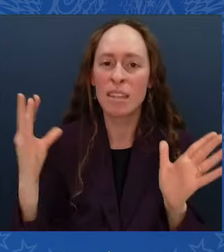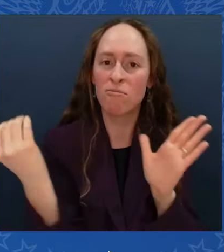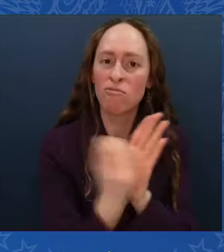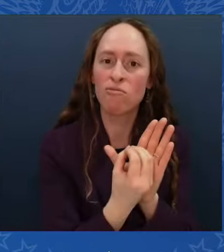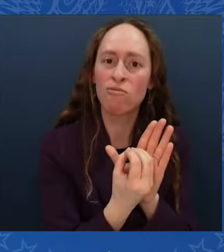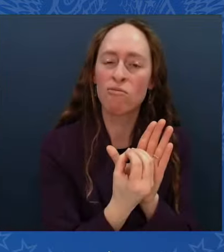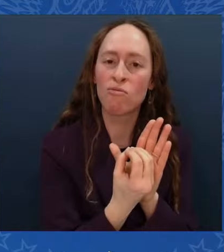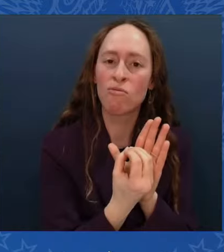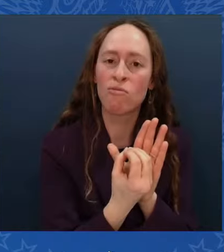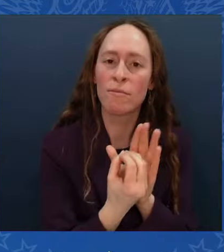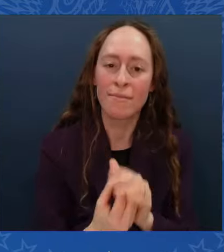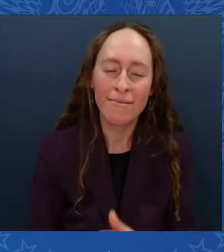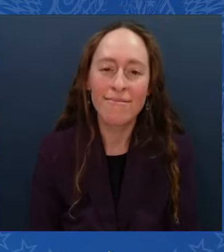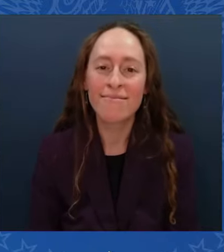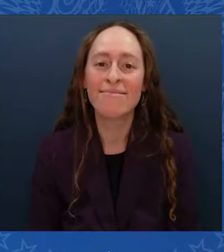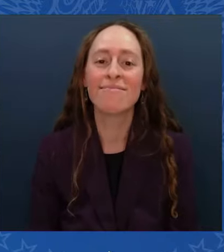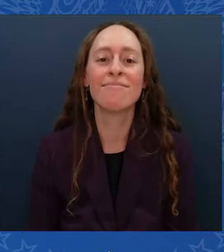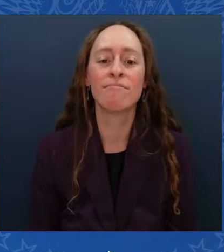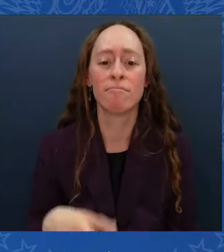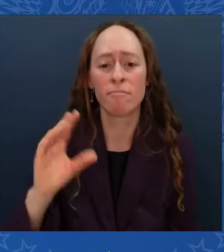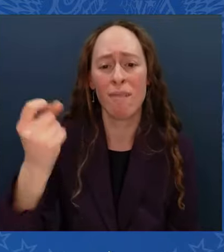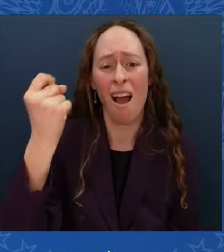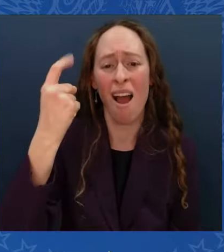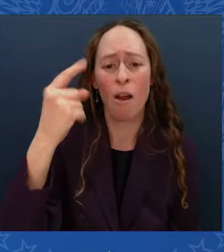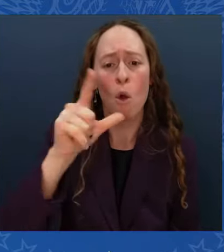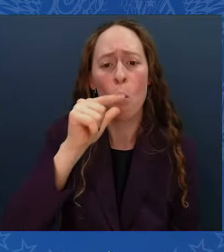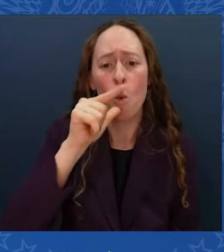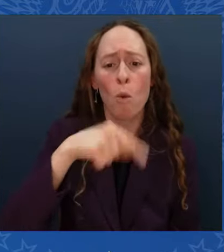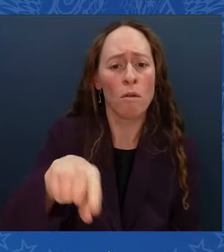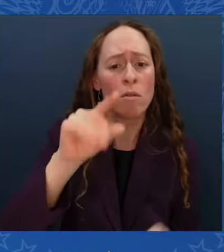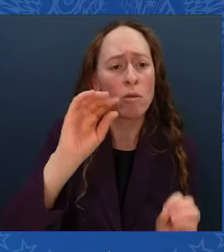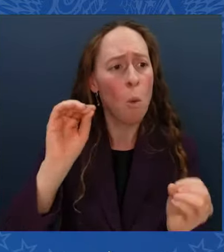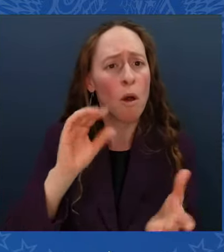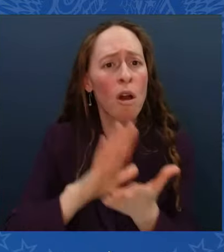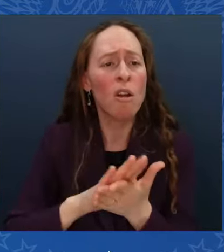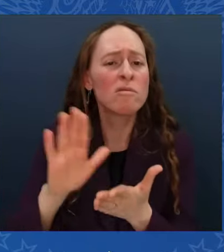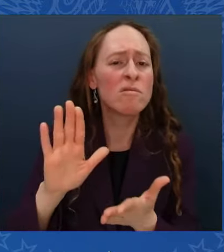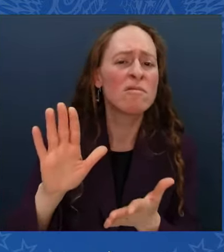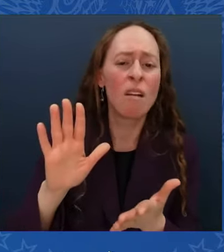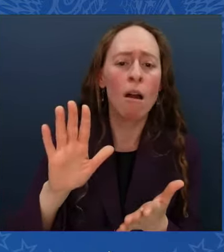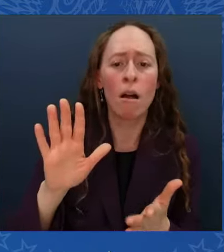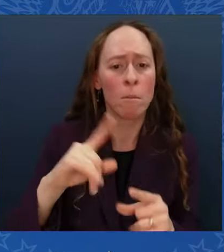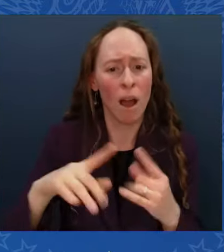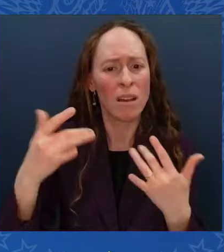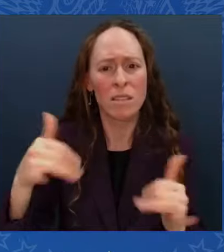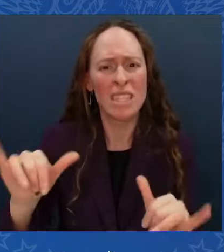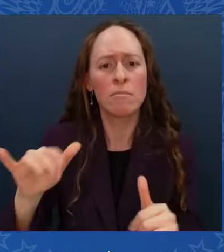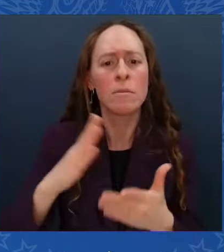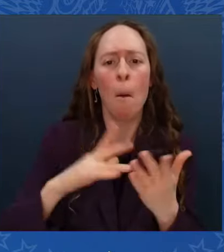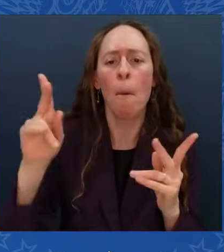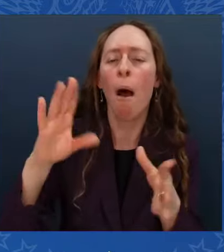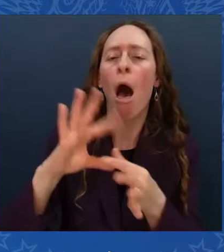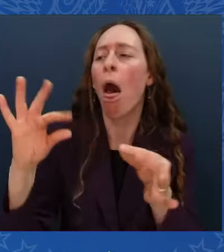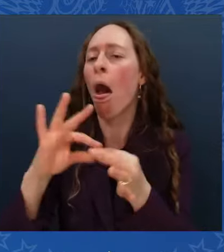It's not just -- you know, people say to me sometimes, "Well, Joe, that's great, you're helping people get into college, but how about all those hardworking people